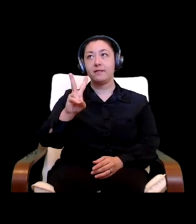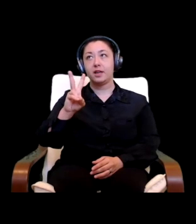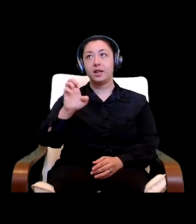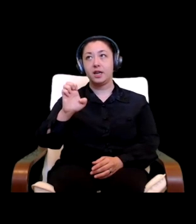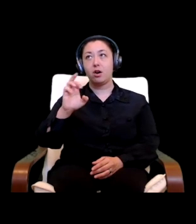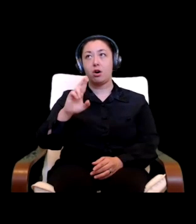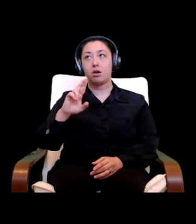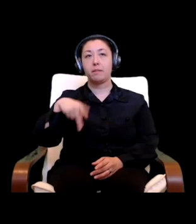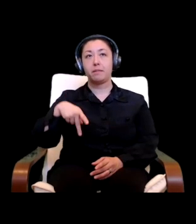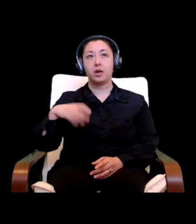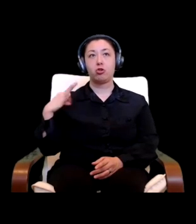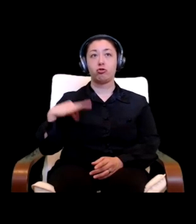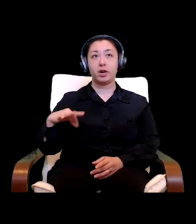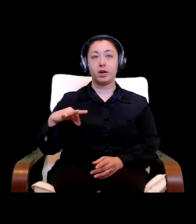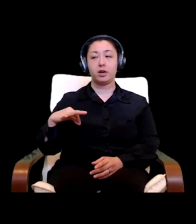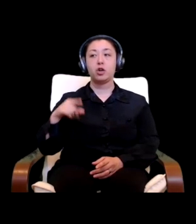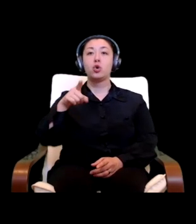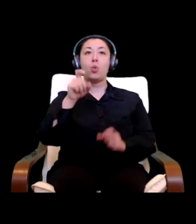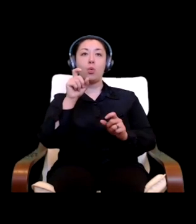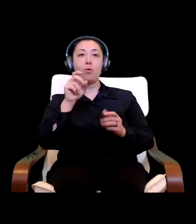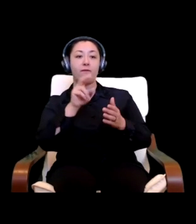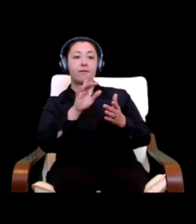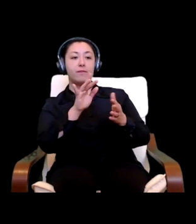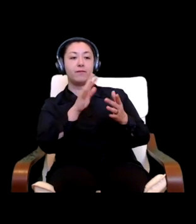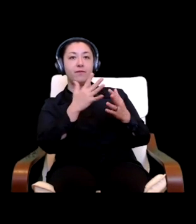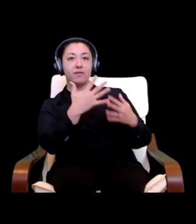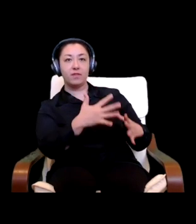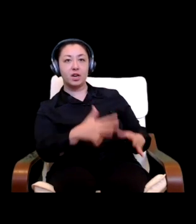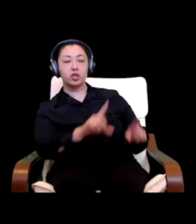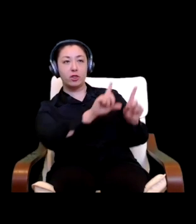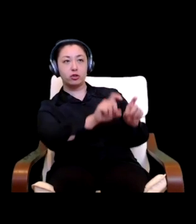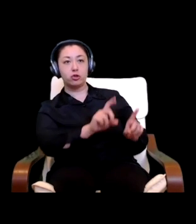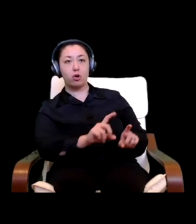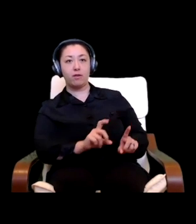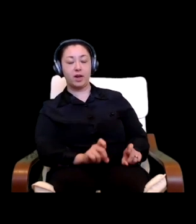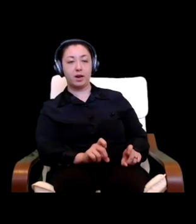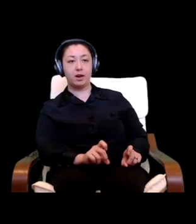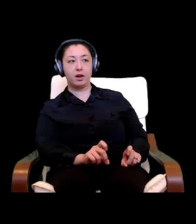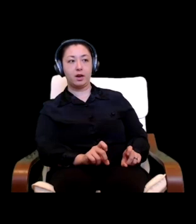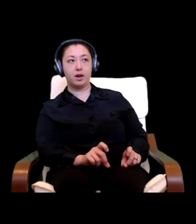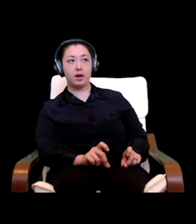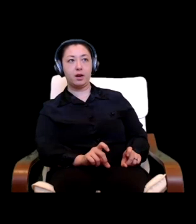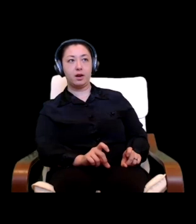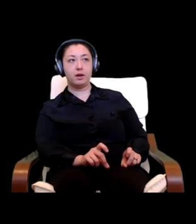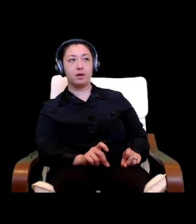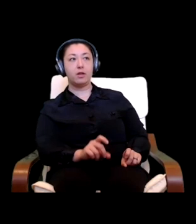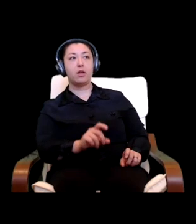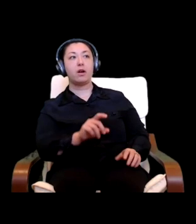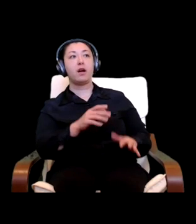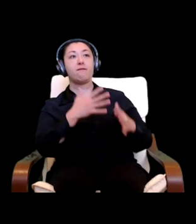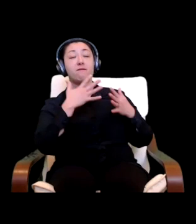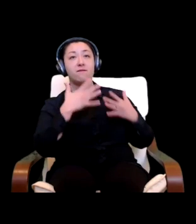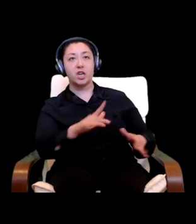will out the survey, link to the bottom -- or the questions will take you to, if you click